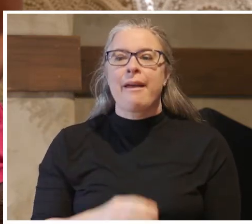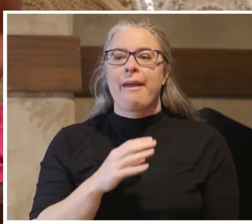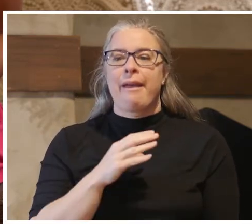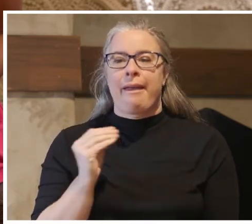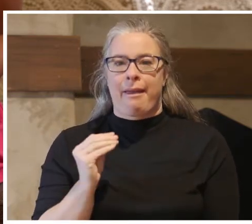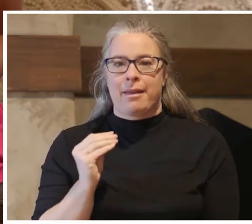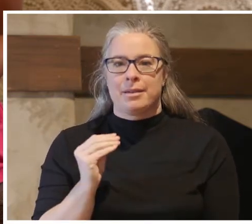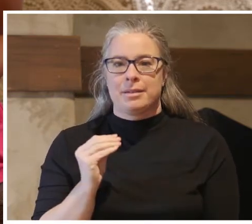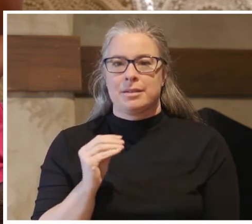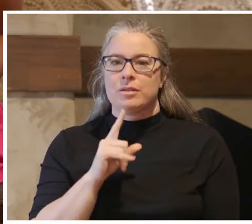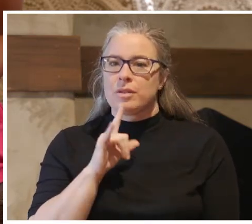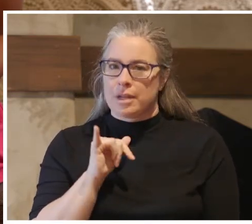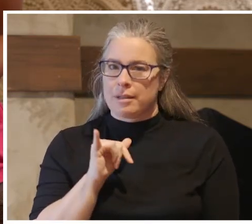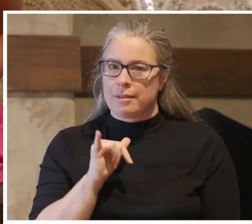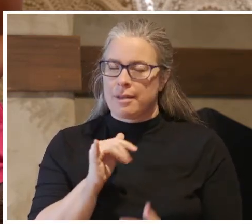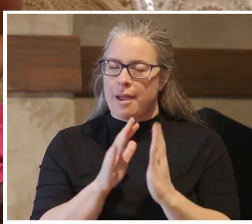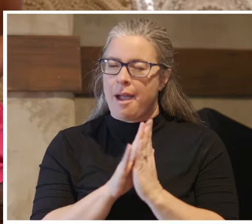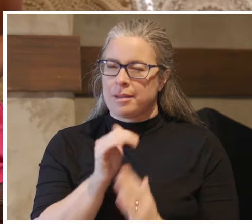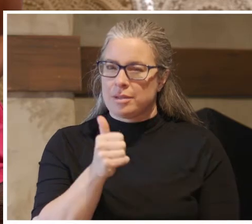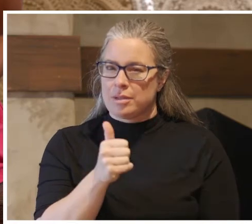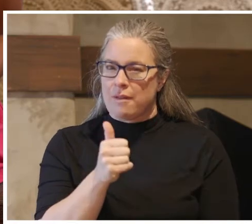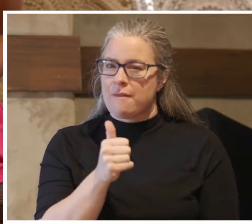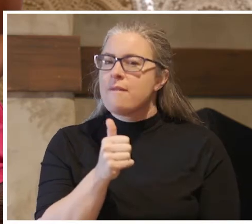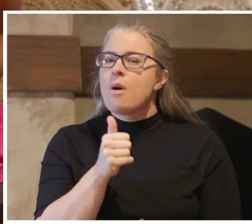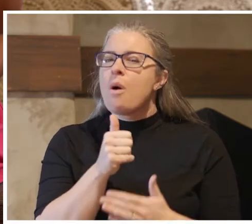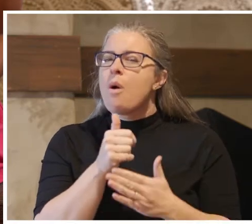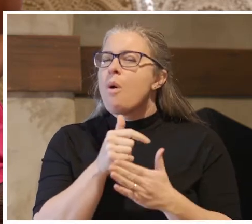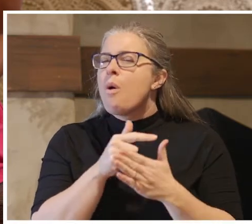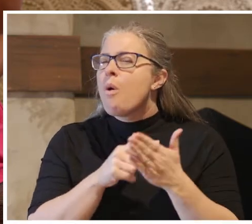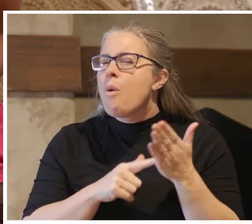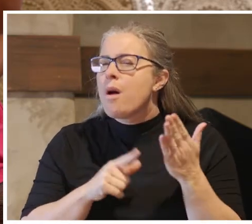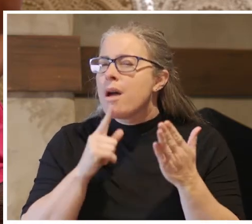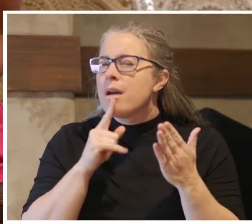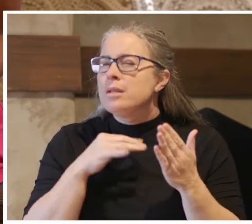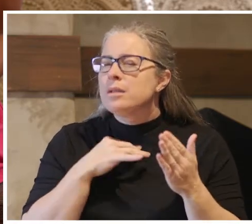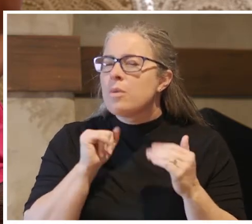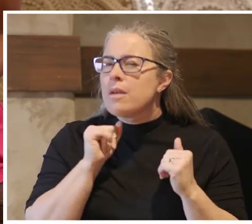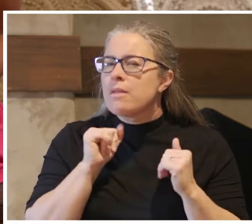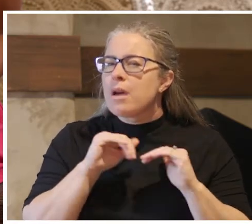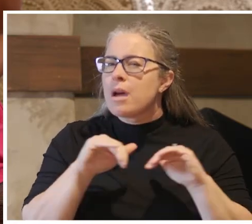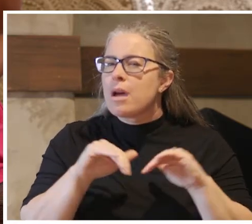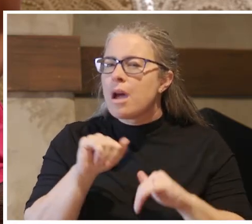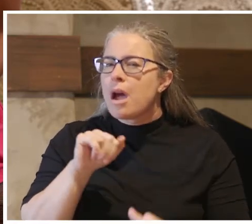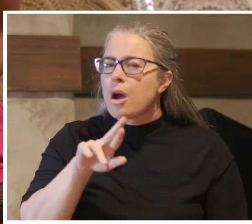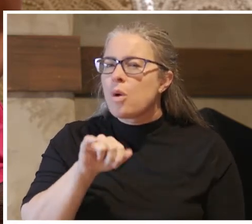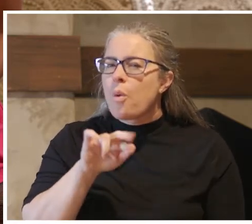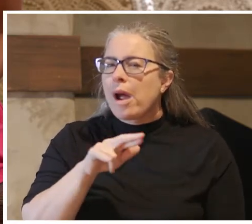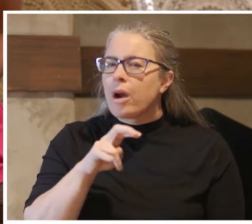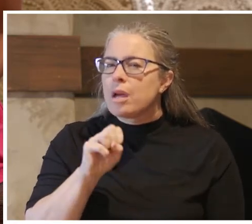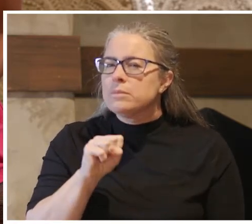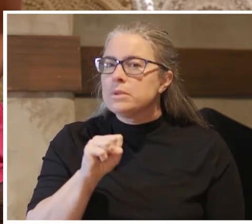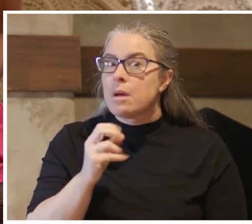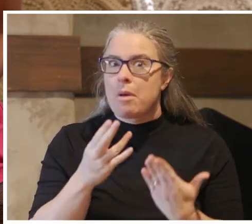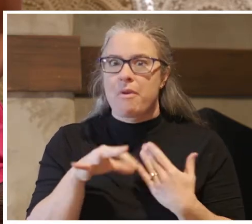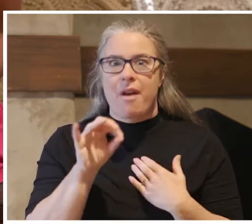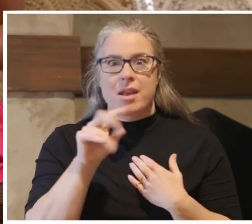And really, ask yourself, what is it with aquariums? Maybe we'll find out.